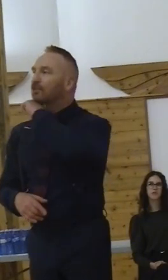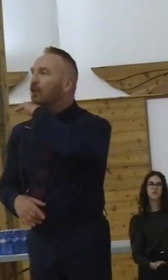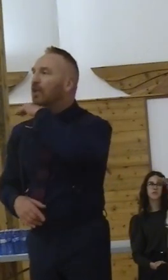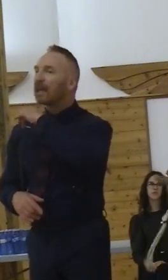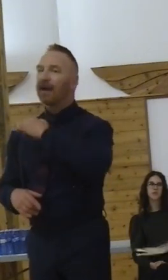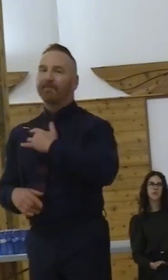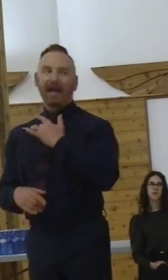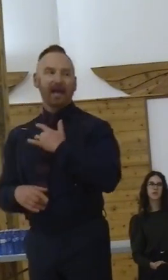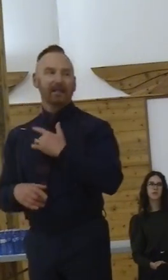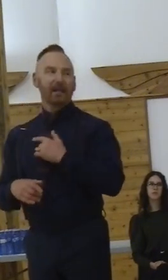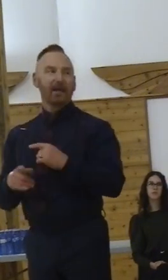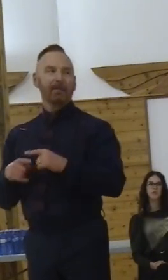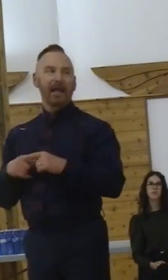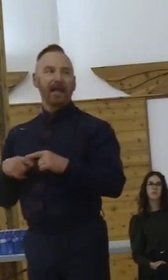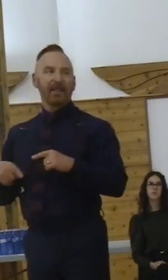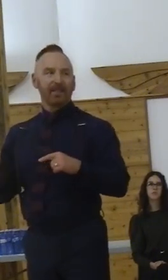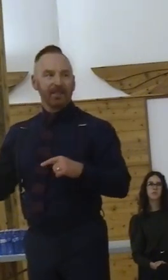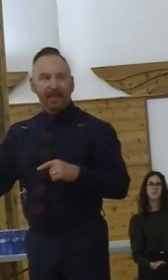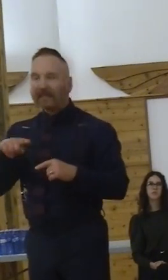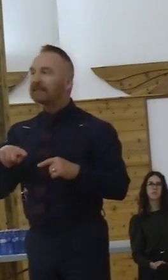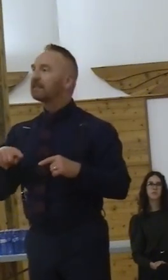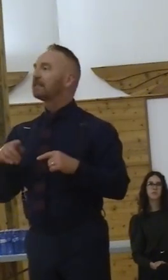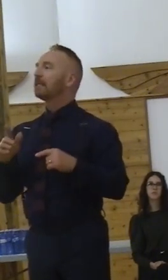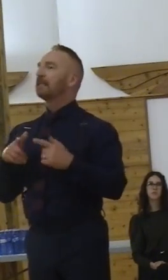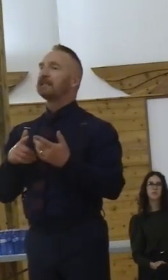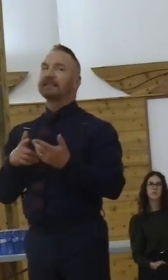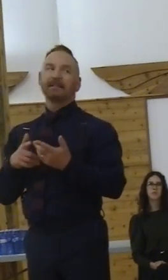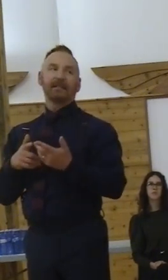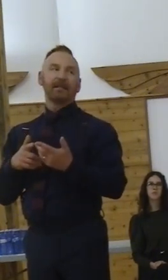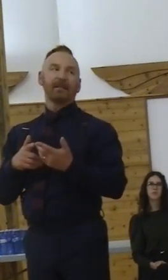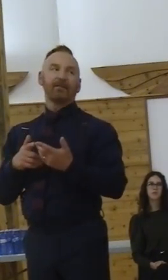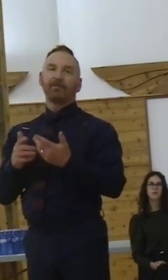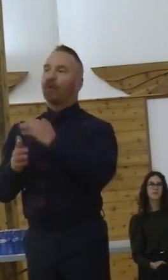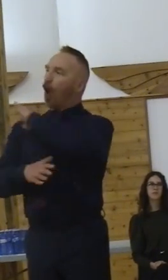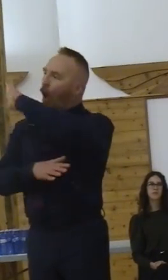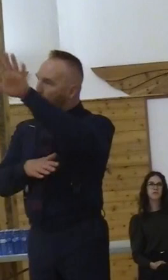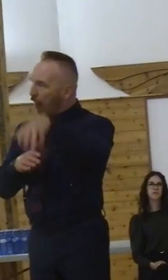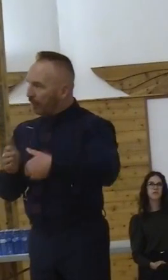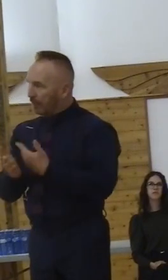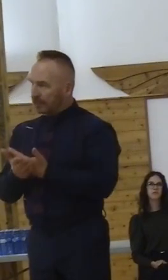This, this I will, is for all of us. It doesn't matter what you think.